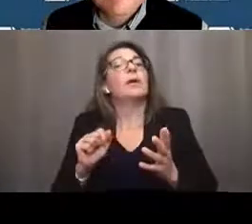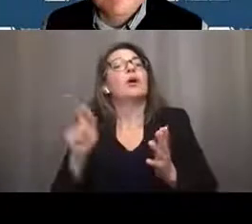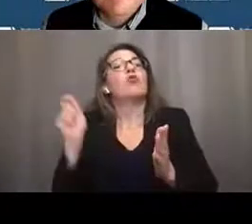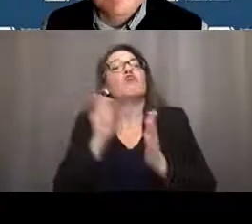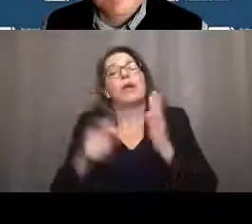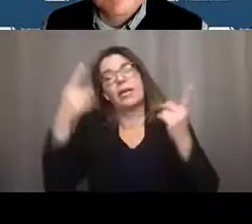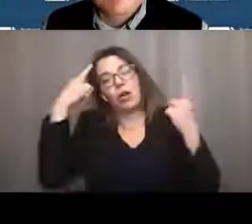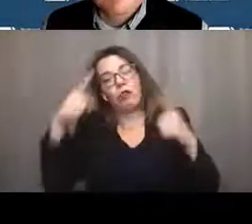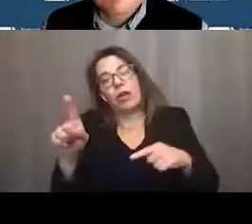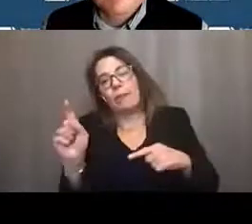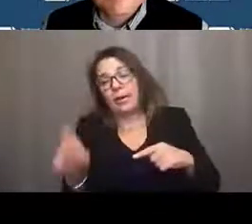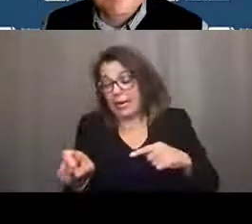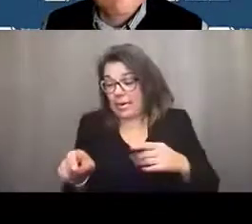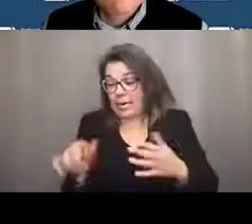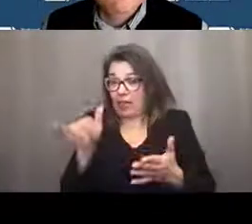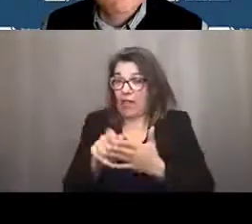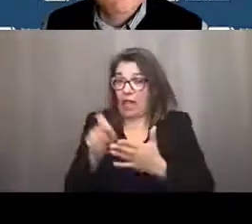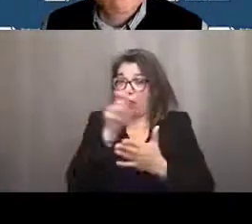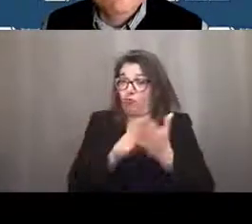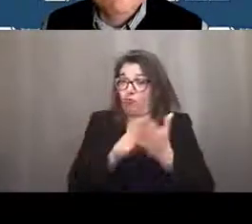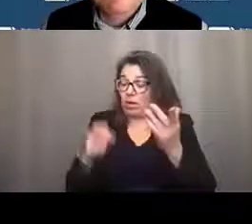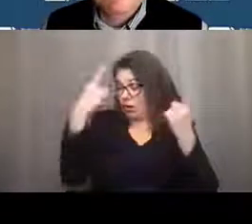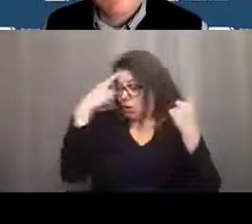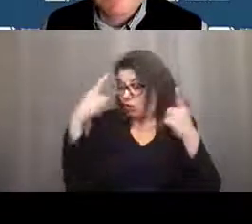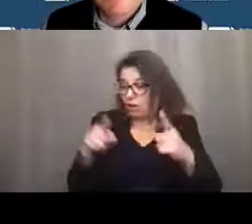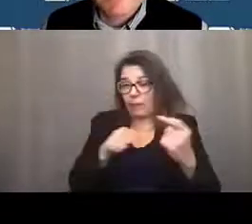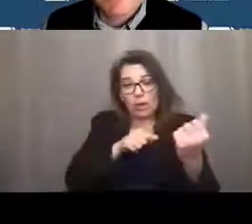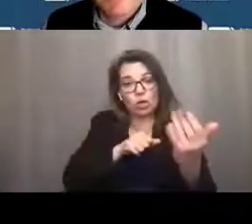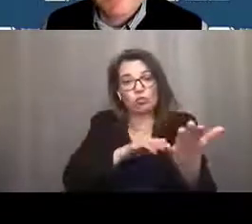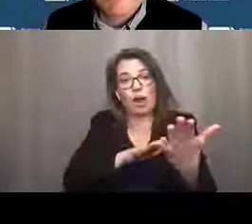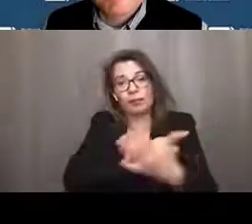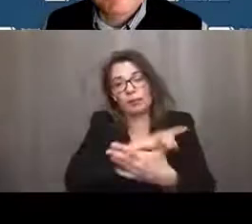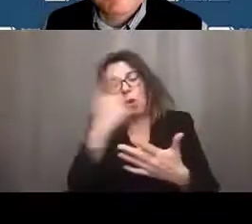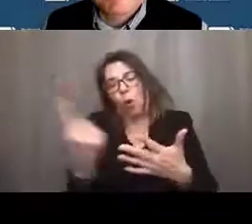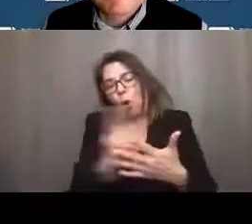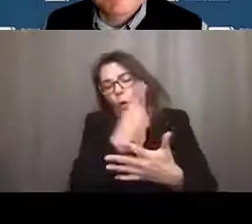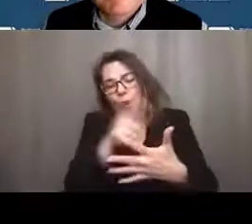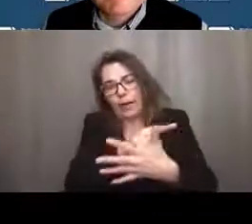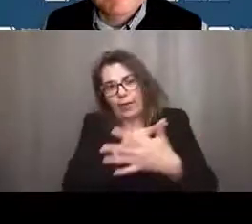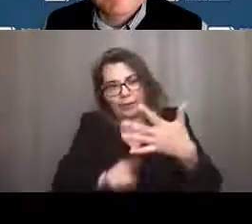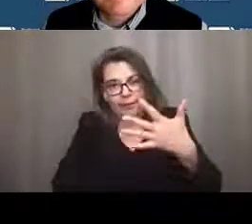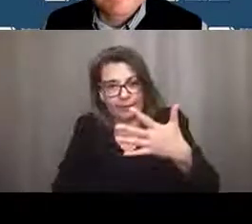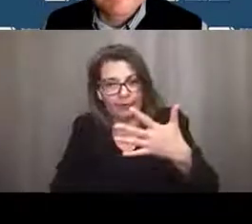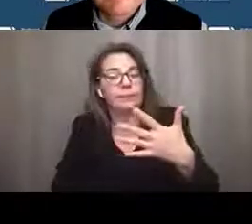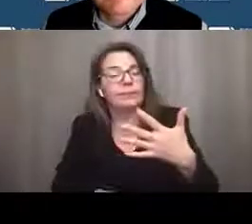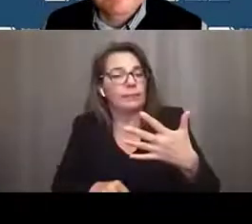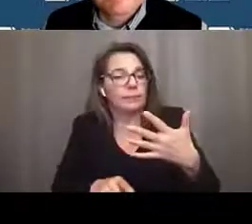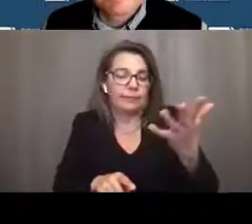and that written agreement should always address a few things. But just to name a few,